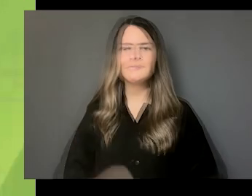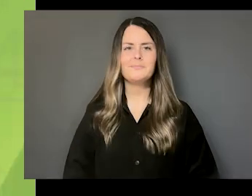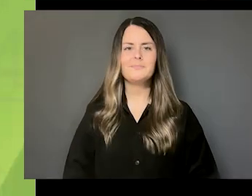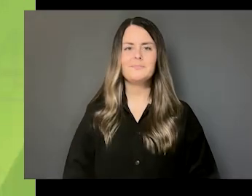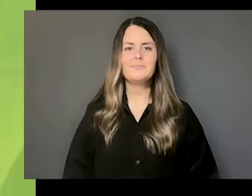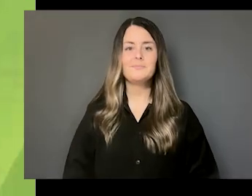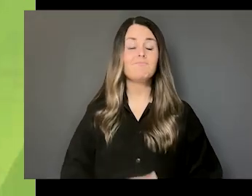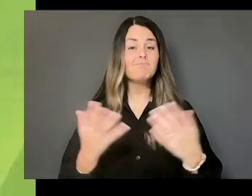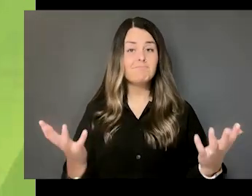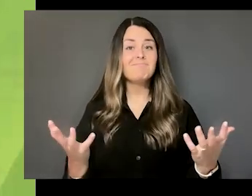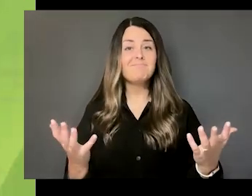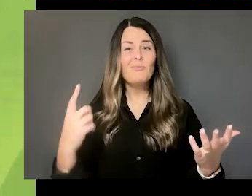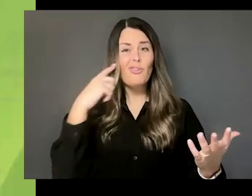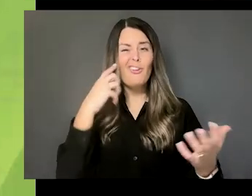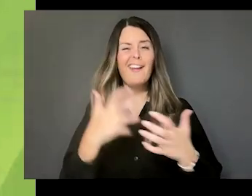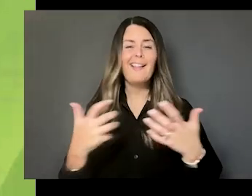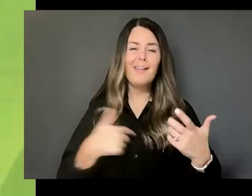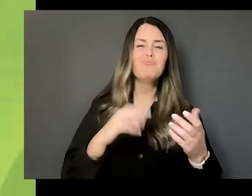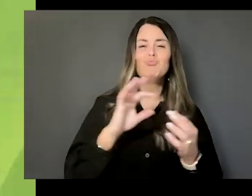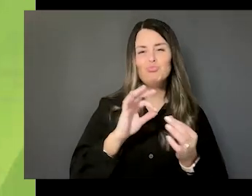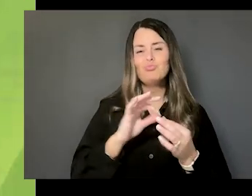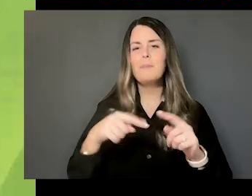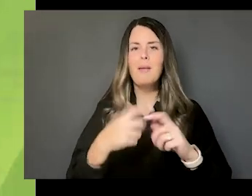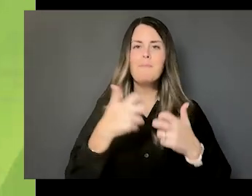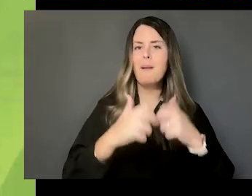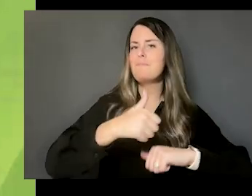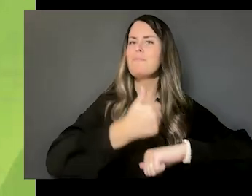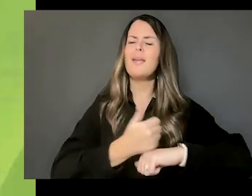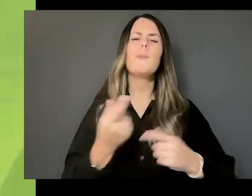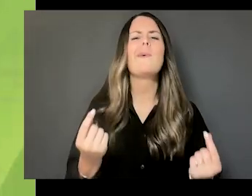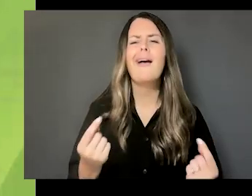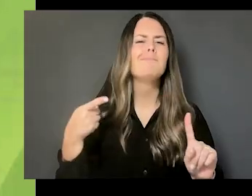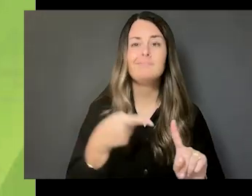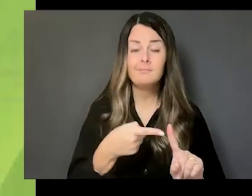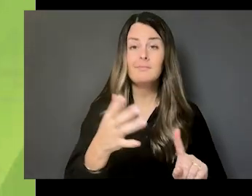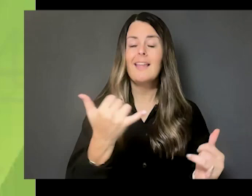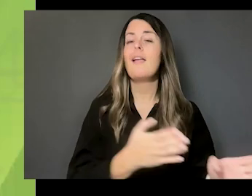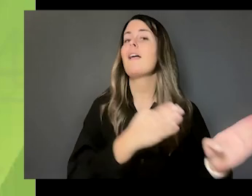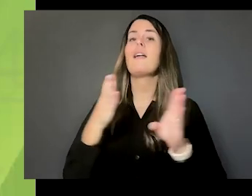So you heard a lot from me about what problem-based learning is, but let's now hear from